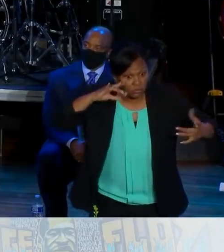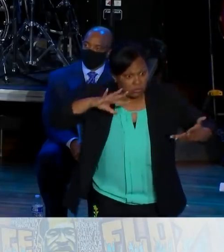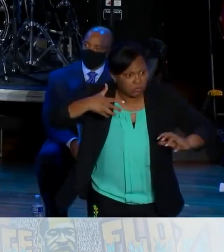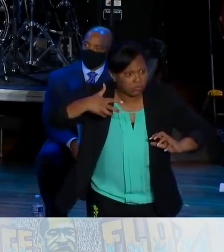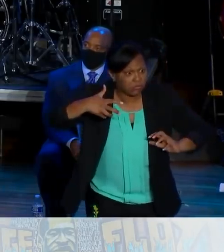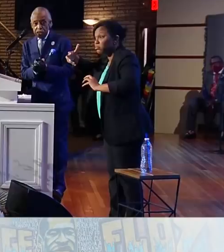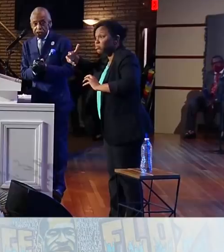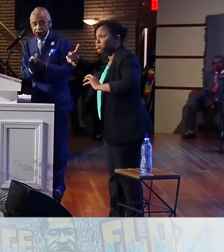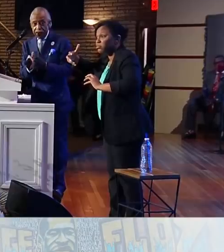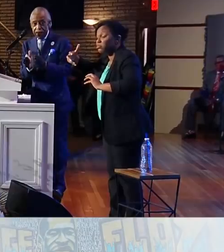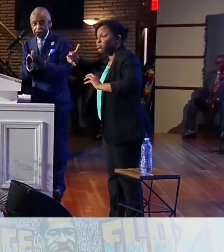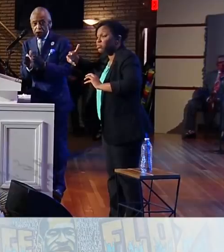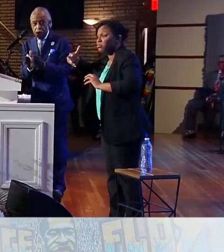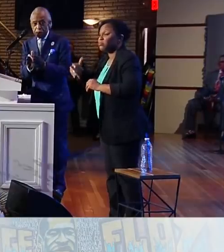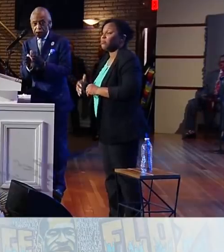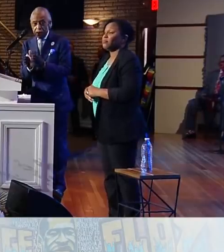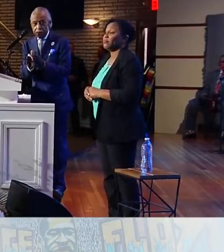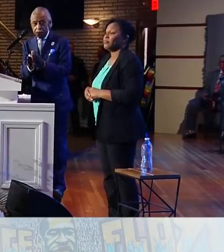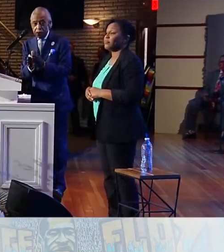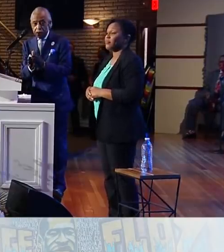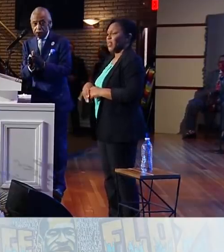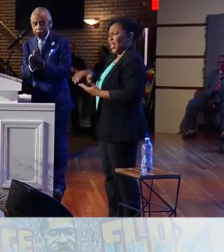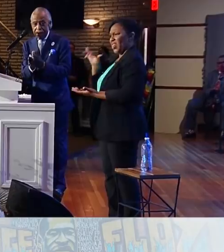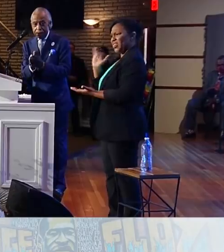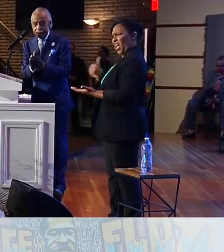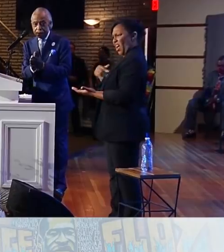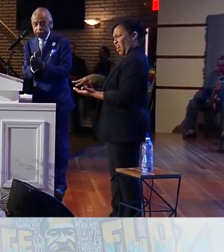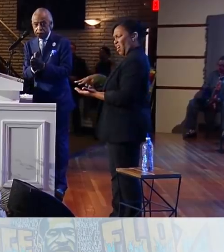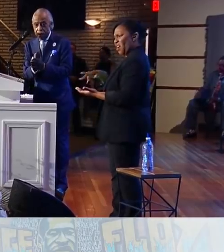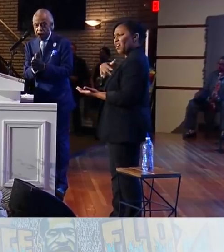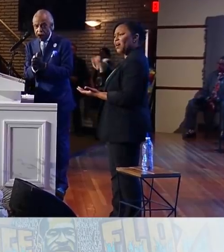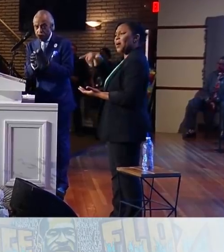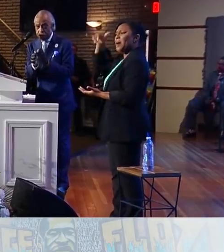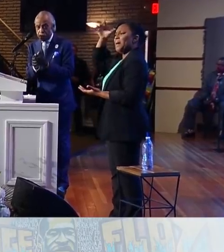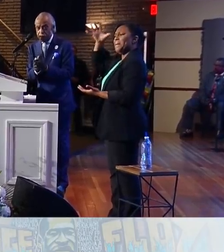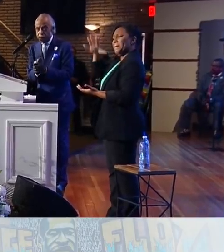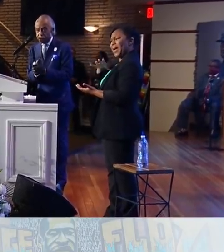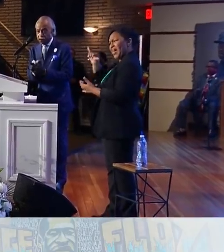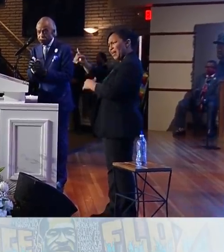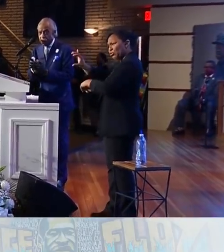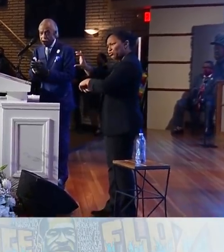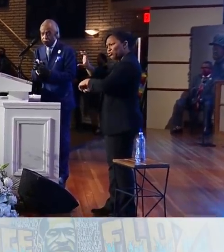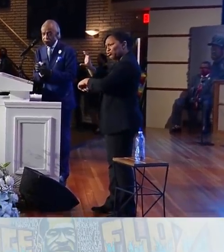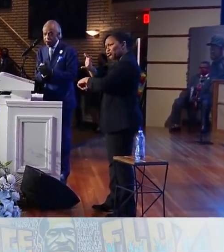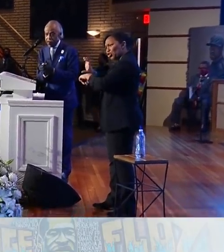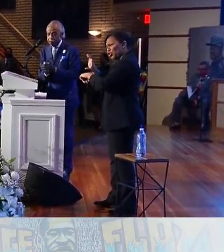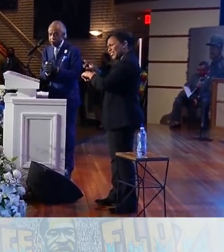THERE'S A DIFFERENT TIME. IT'S A DIFFERENT SEASON. AND IF MY BIBLE CARRYING GUY IN FRONT OF THAT BOARDED UP